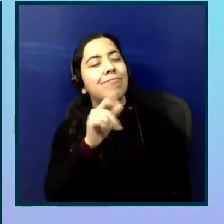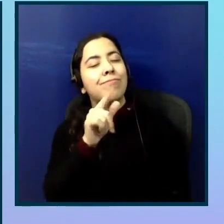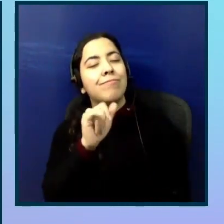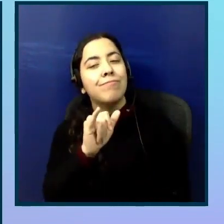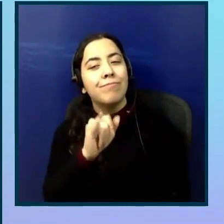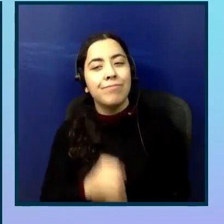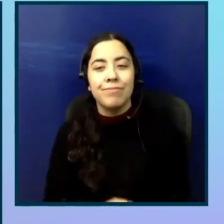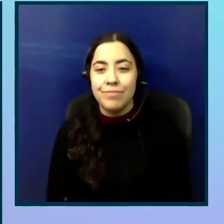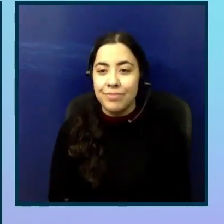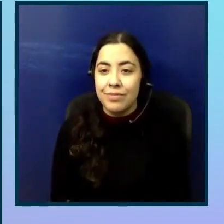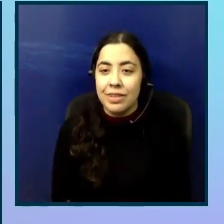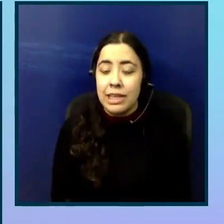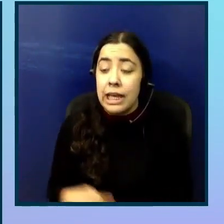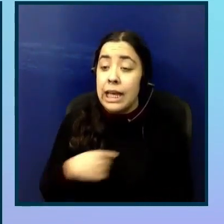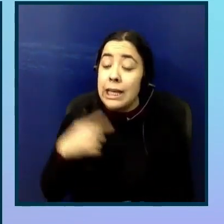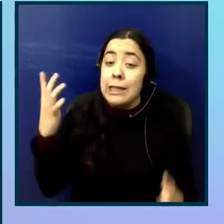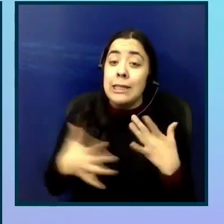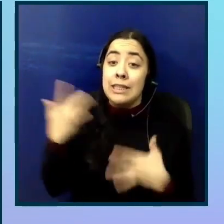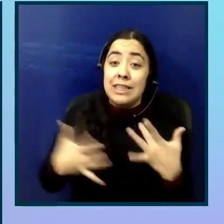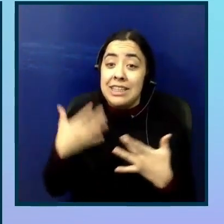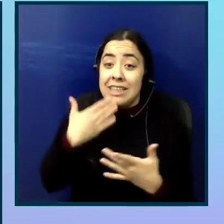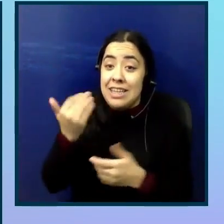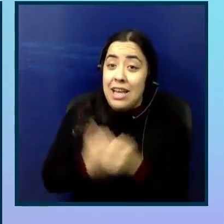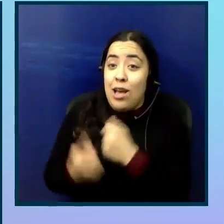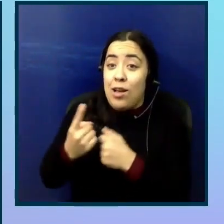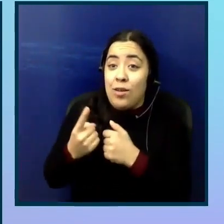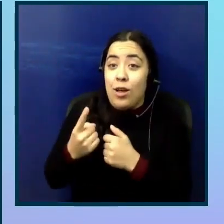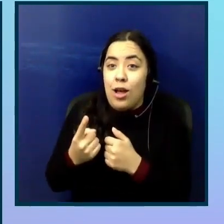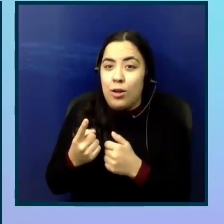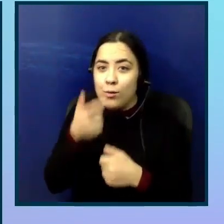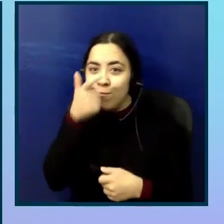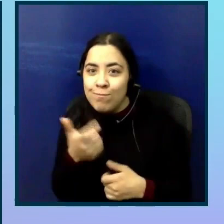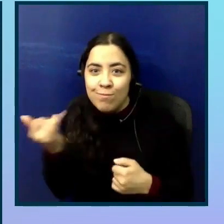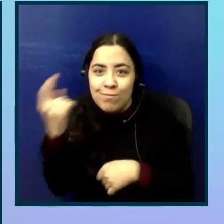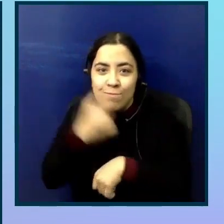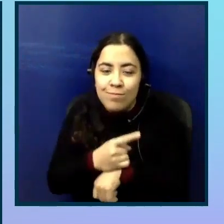I am excited. Thanks for everyone who's tuning in today and in the future.